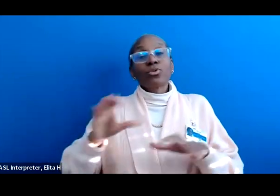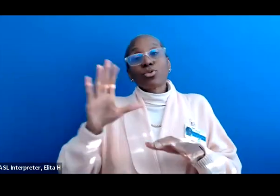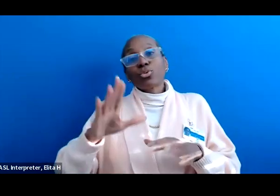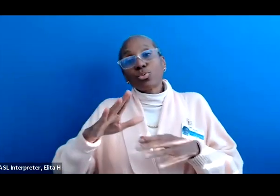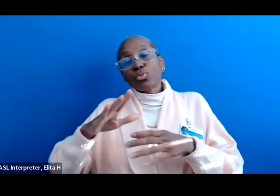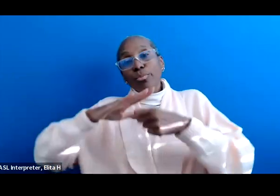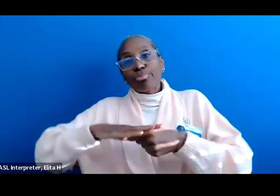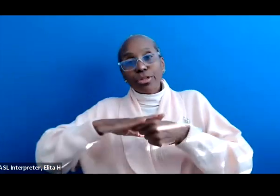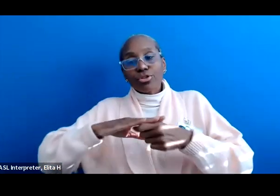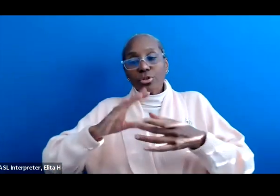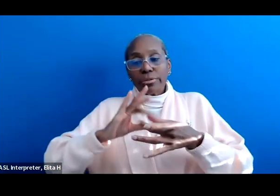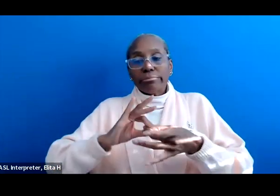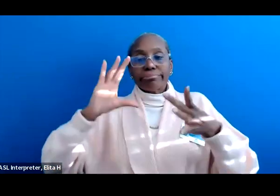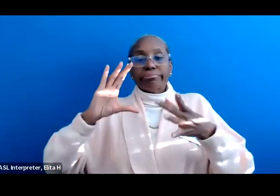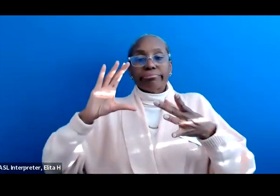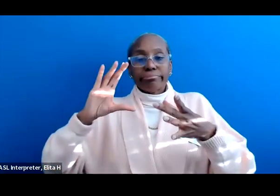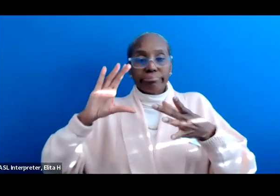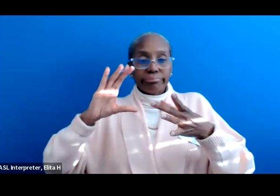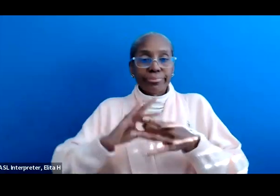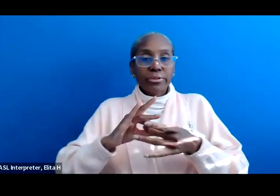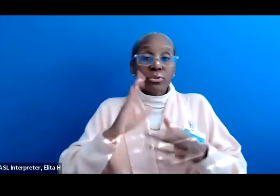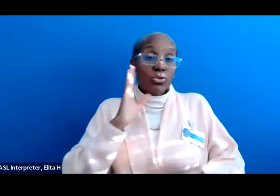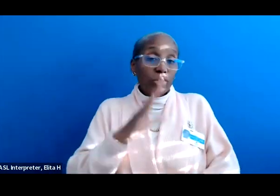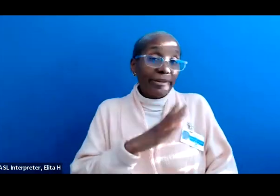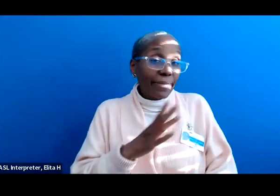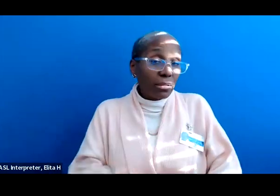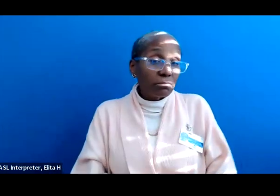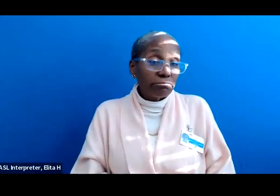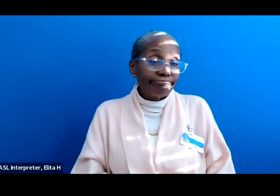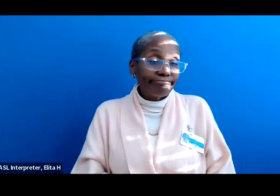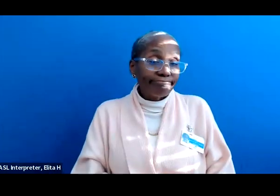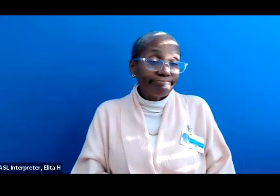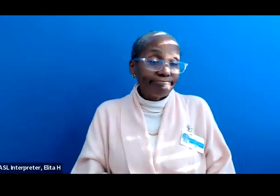releases, and so you'll be fine as long as you get a good mattress